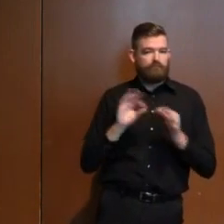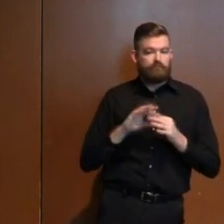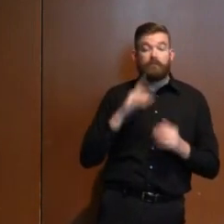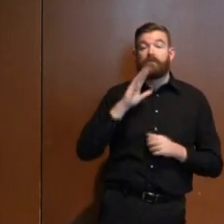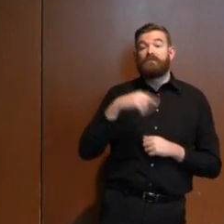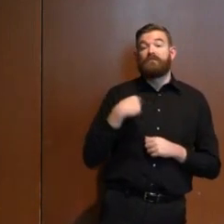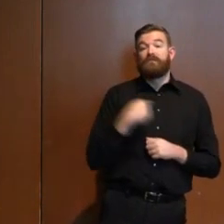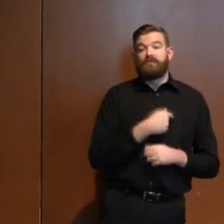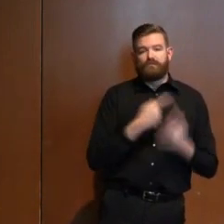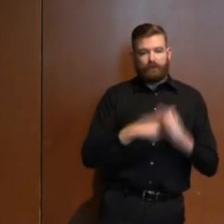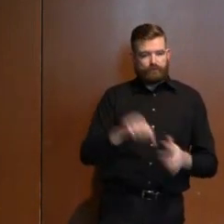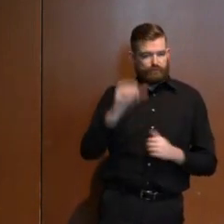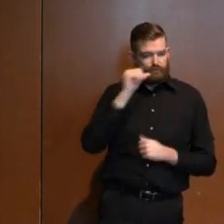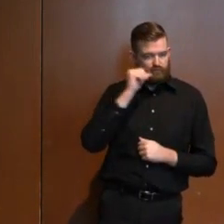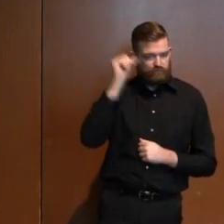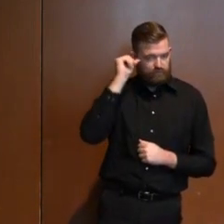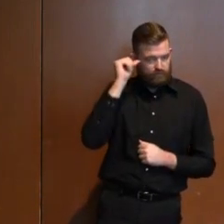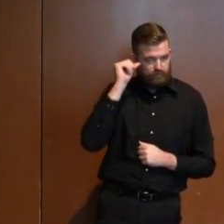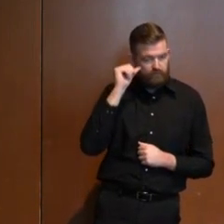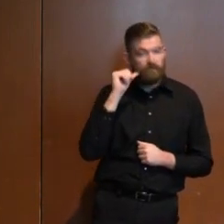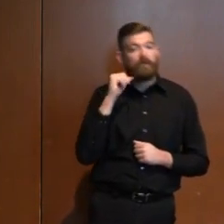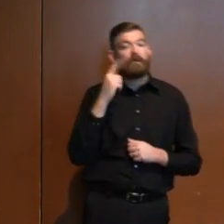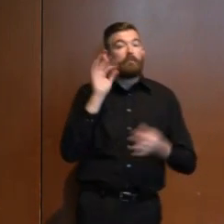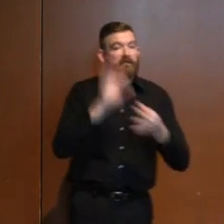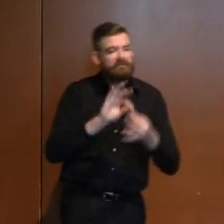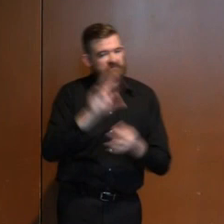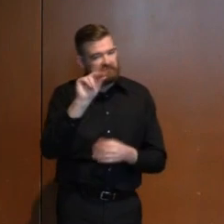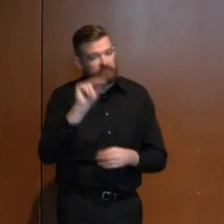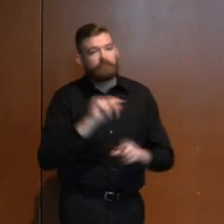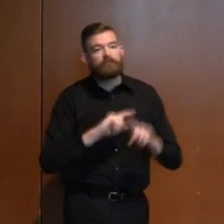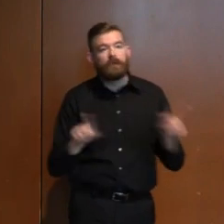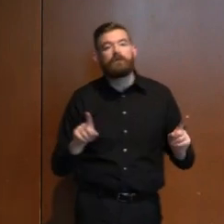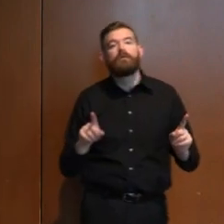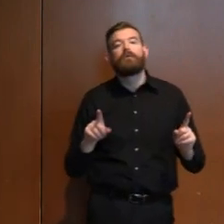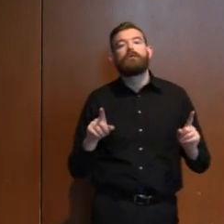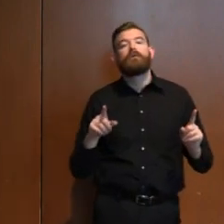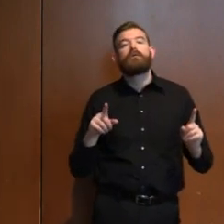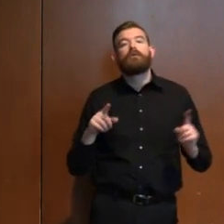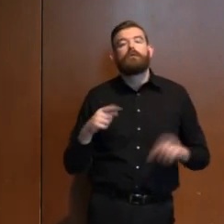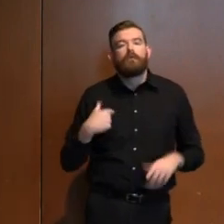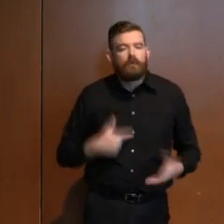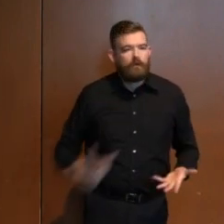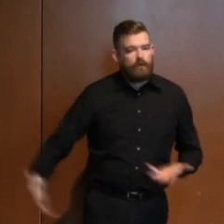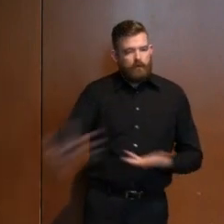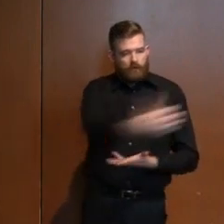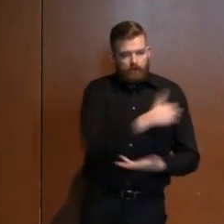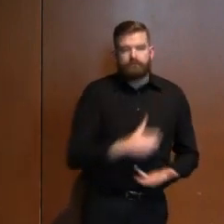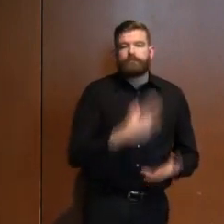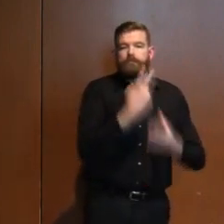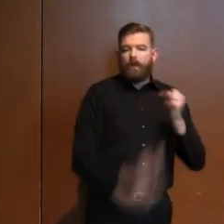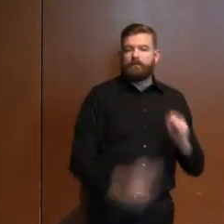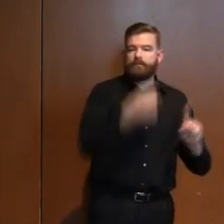WE STARTED YESTERDAY. THIS WAS A BIG STEP FOR US. AN IMPERFECT STEP BUT A BIG